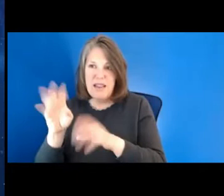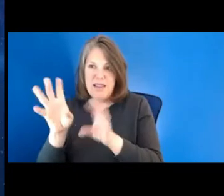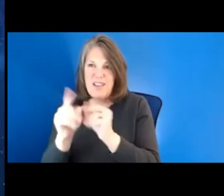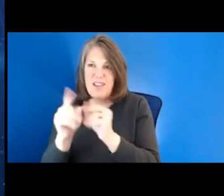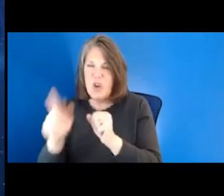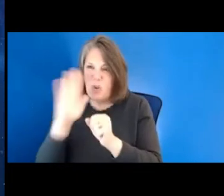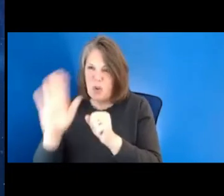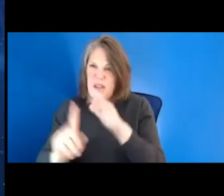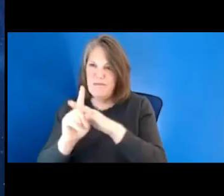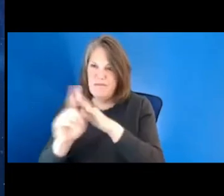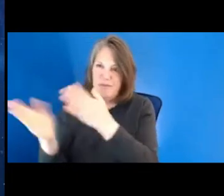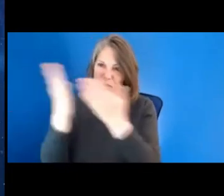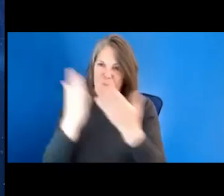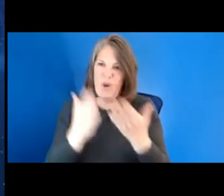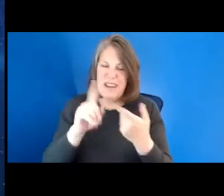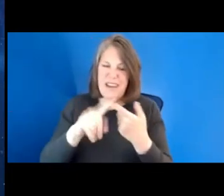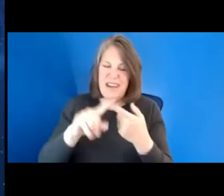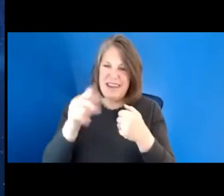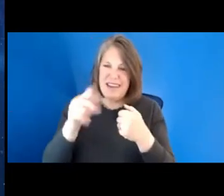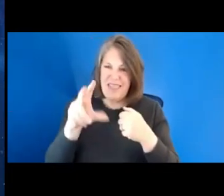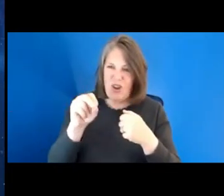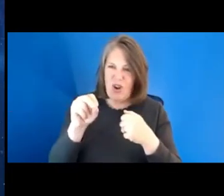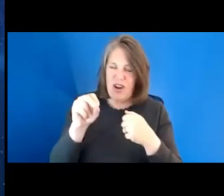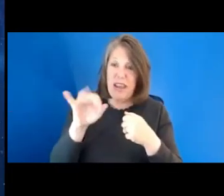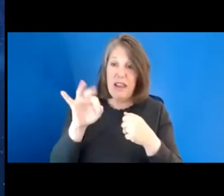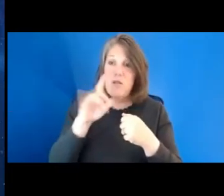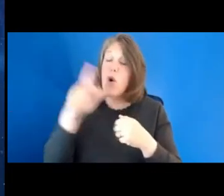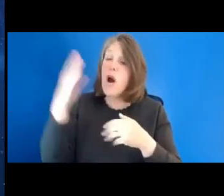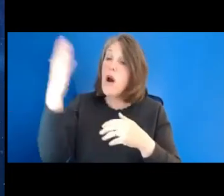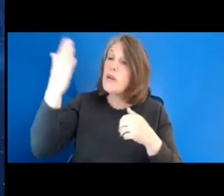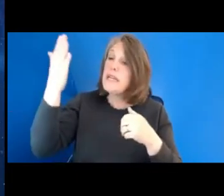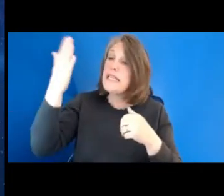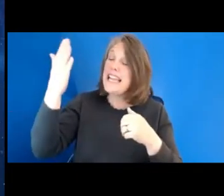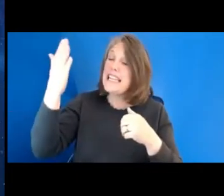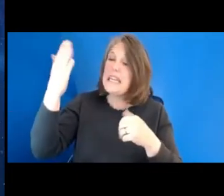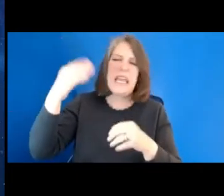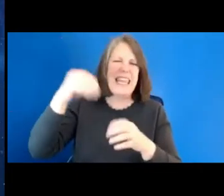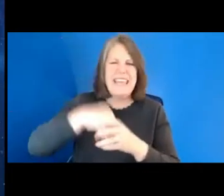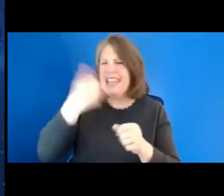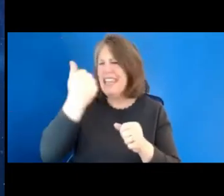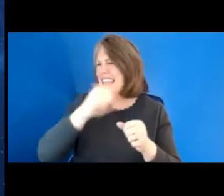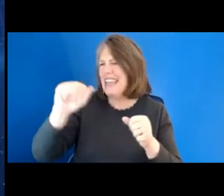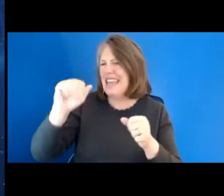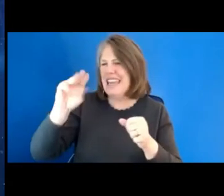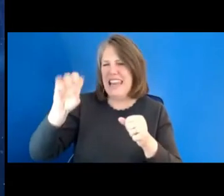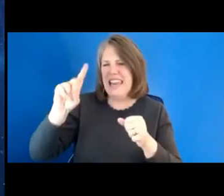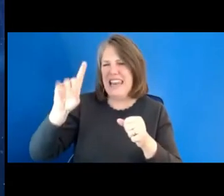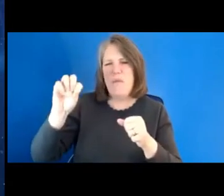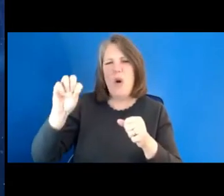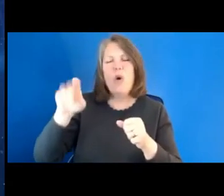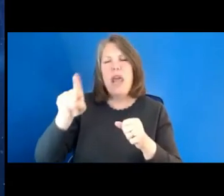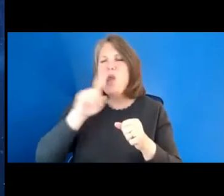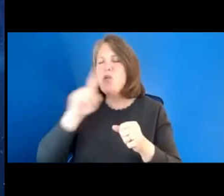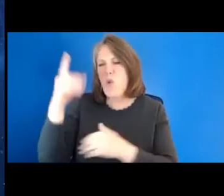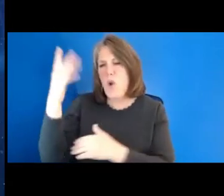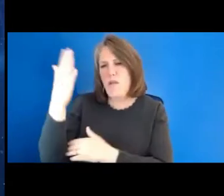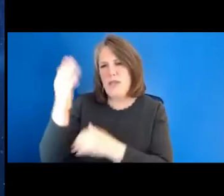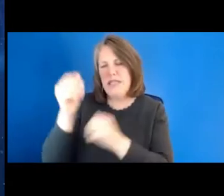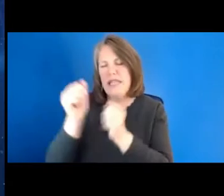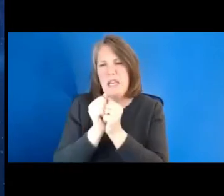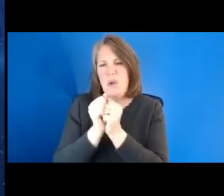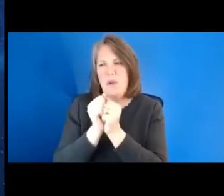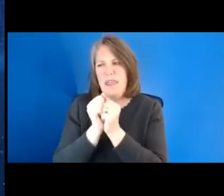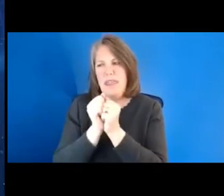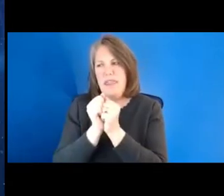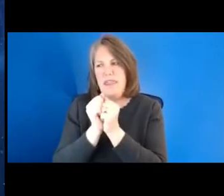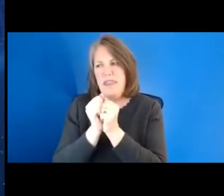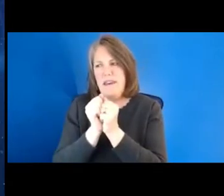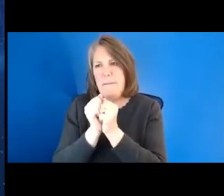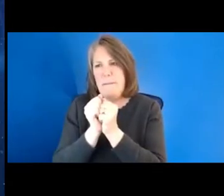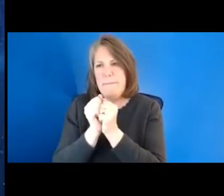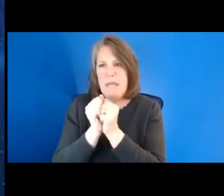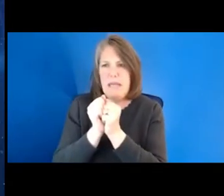17:20:41 If you are presenting in any mode and you are presenting with a -- whether it's